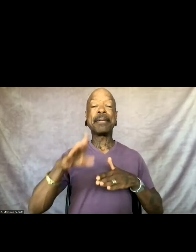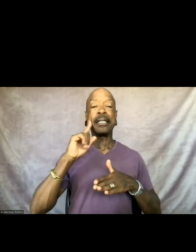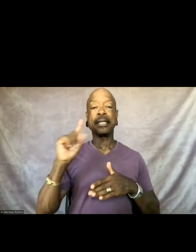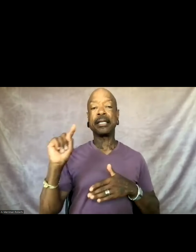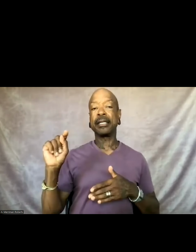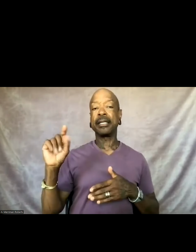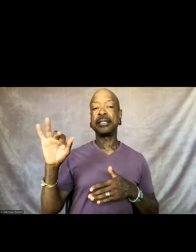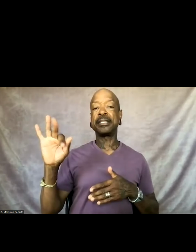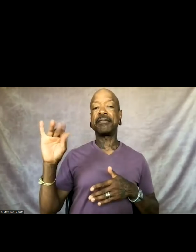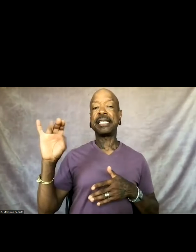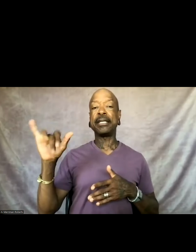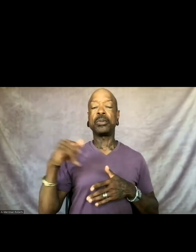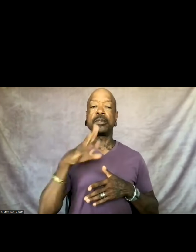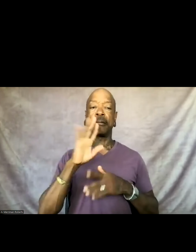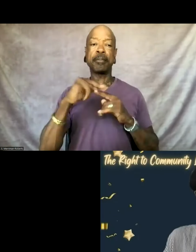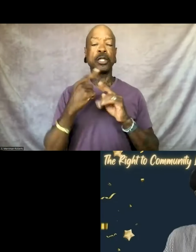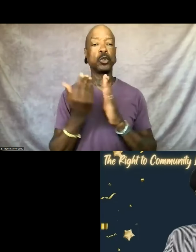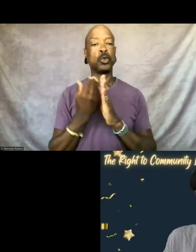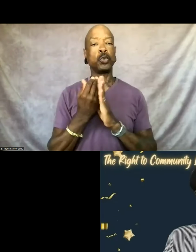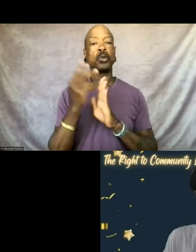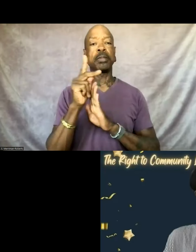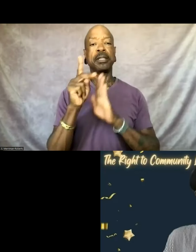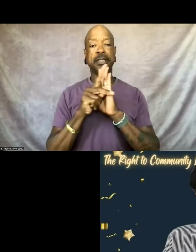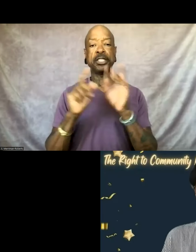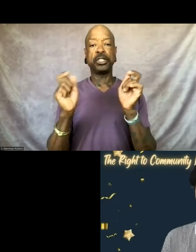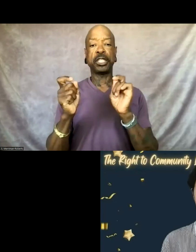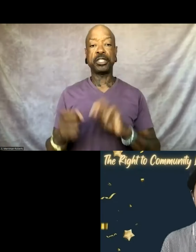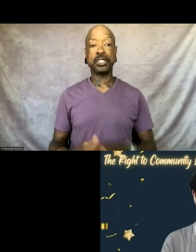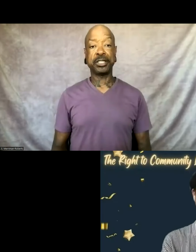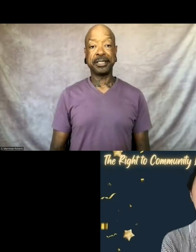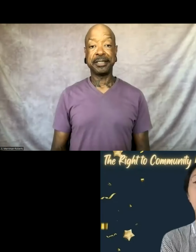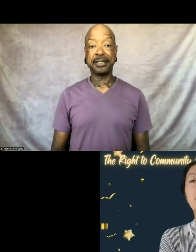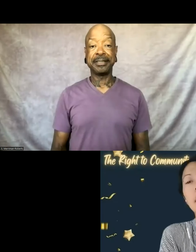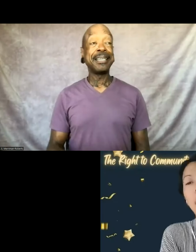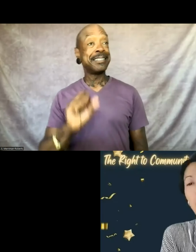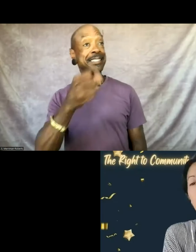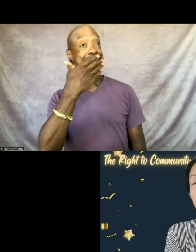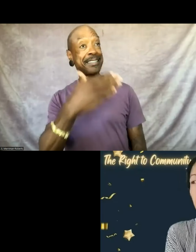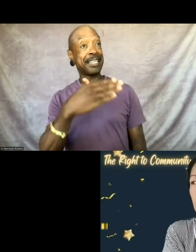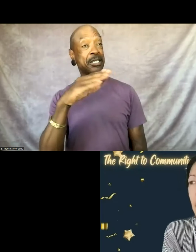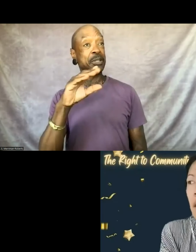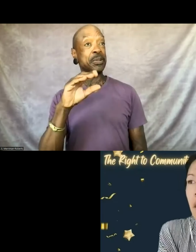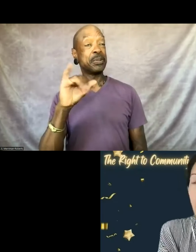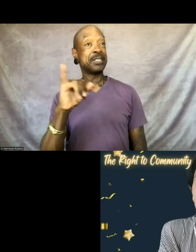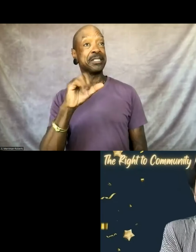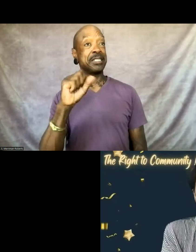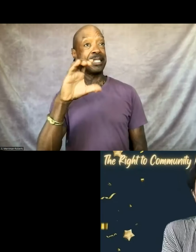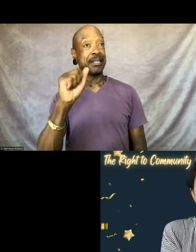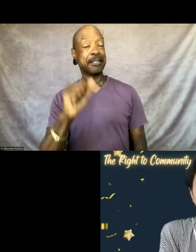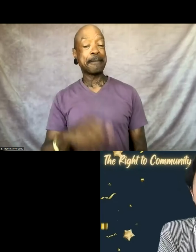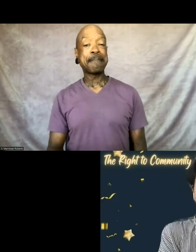disabled people in your life and let them know. So other next steps. I think Tiffany is going to talk about